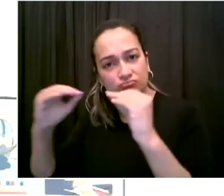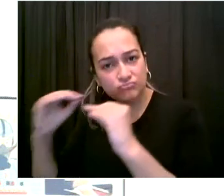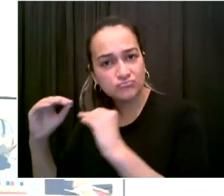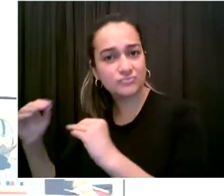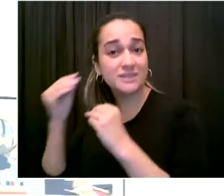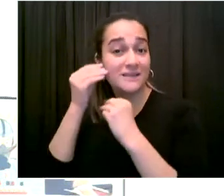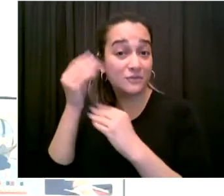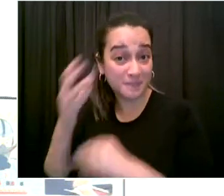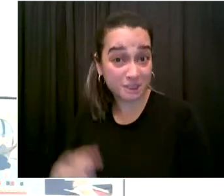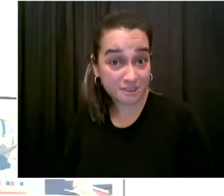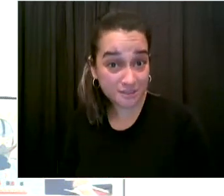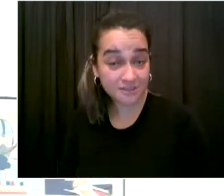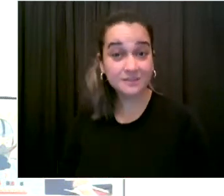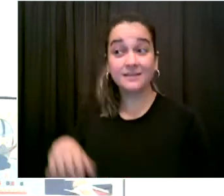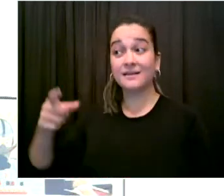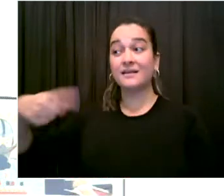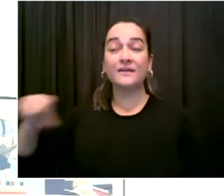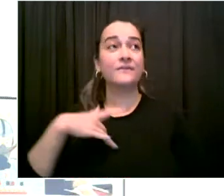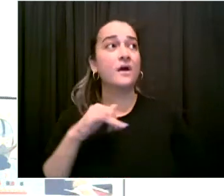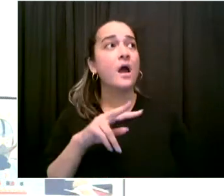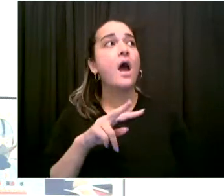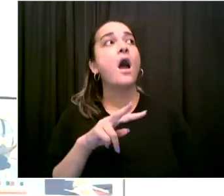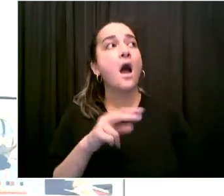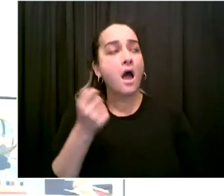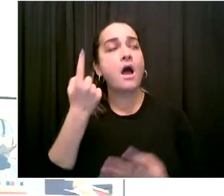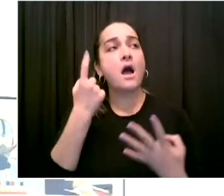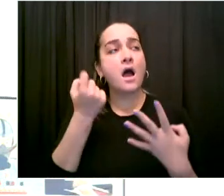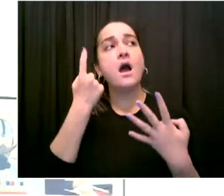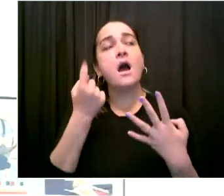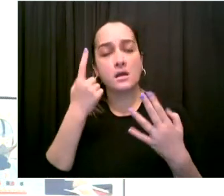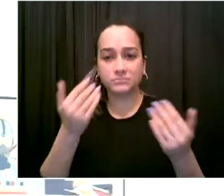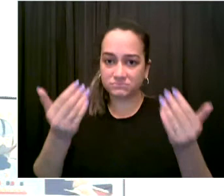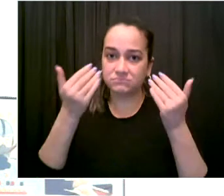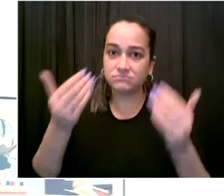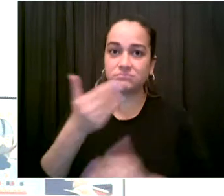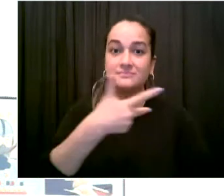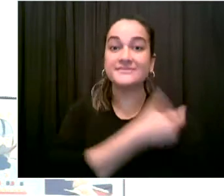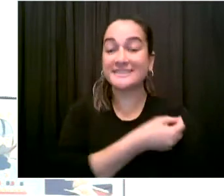THAT REALM THE DIFFERENCE IN TERMS OF GETTING PEOPLE MORE COMFORTABLE